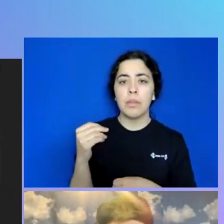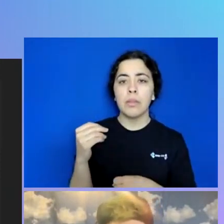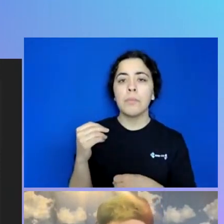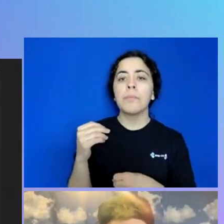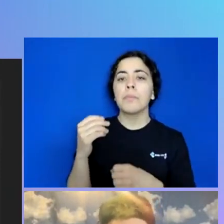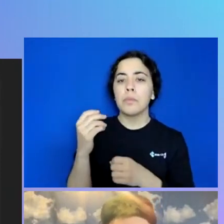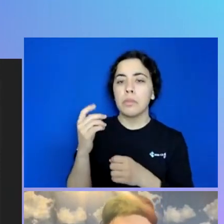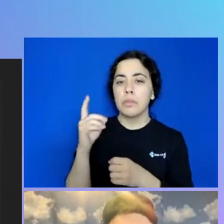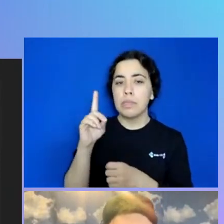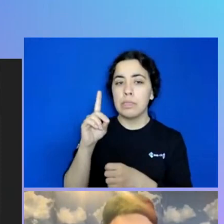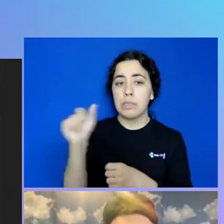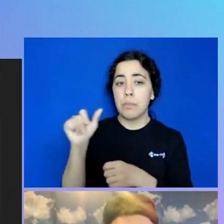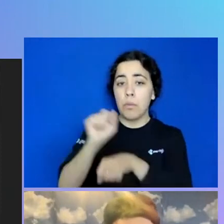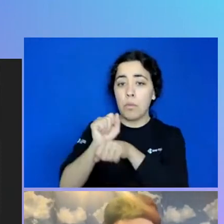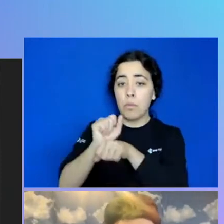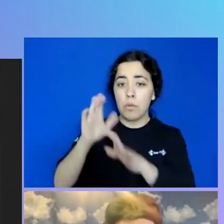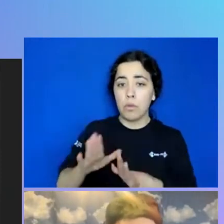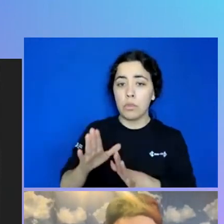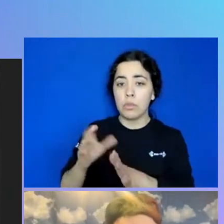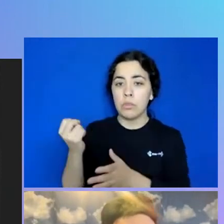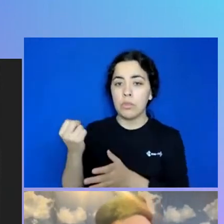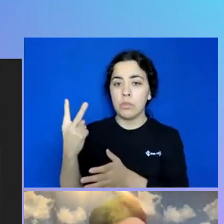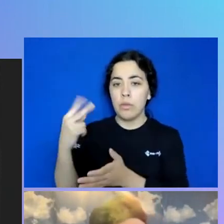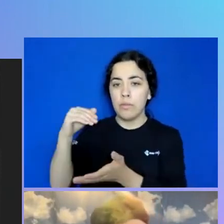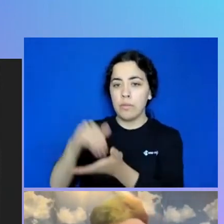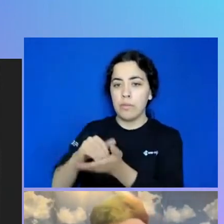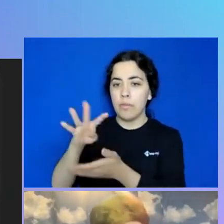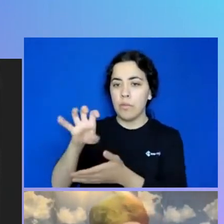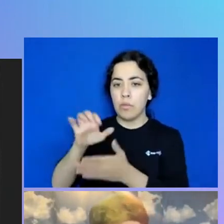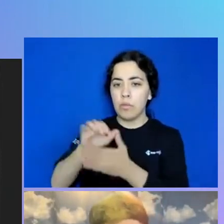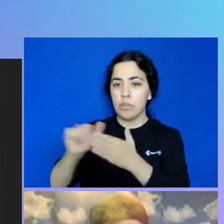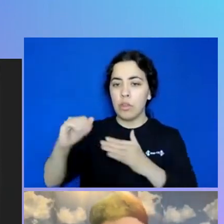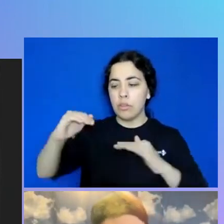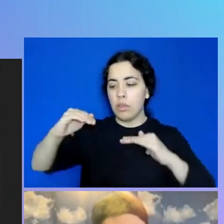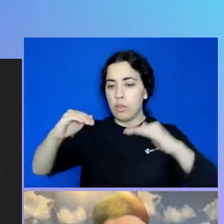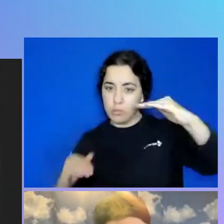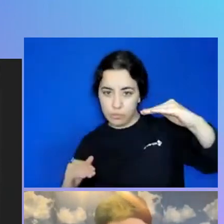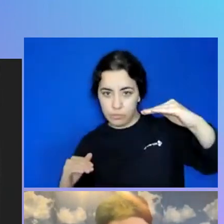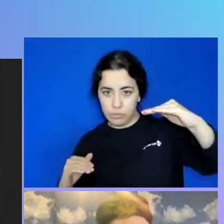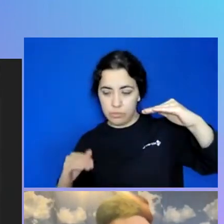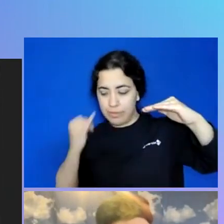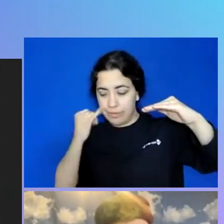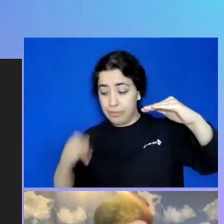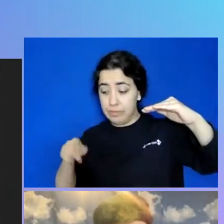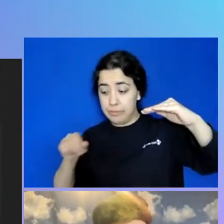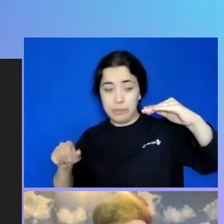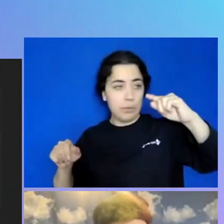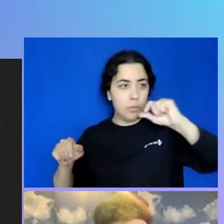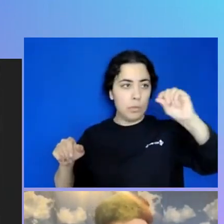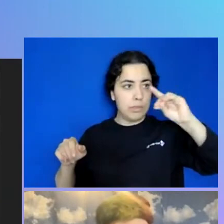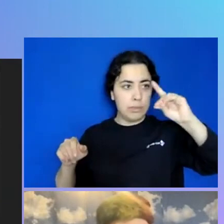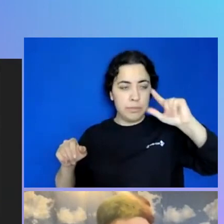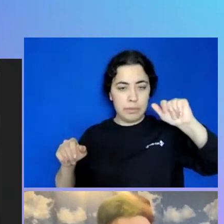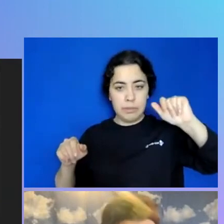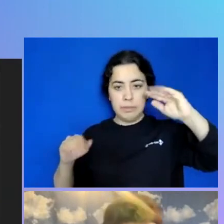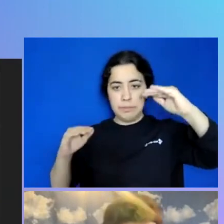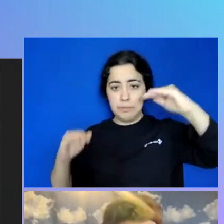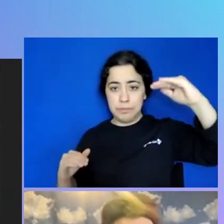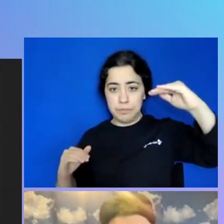$12,400 less in 2018, the gap was a little bit shorter, with